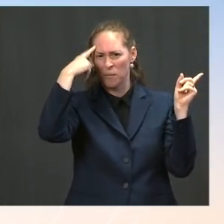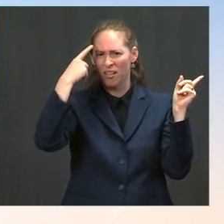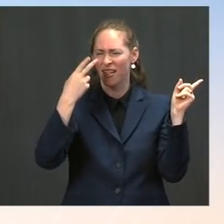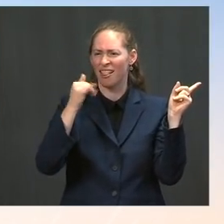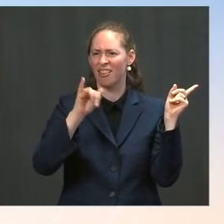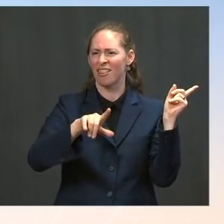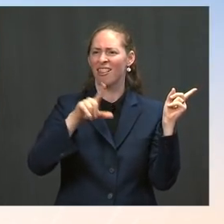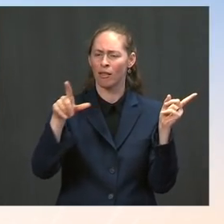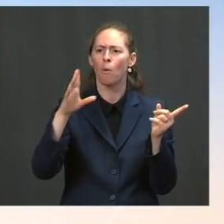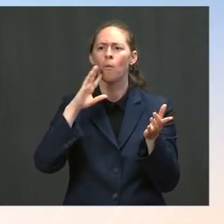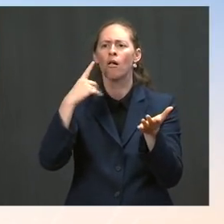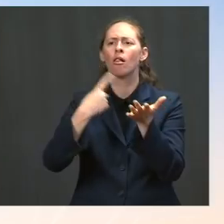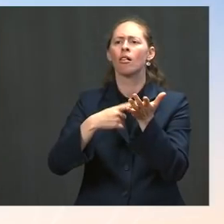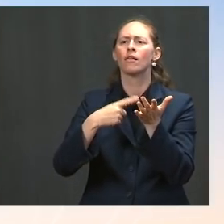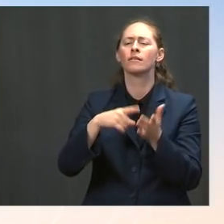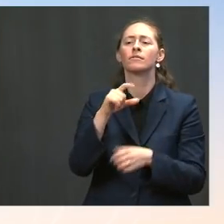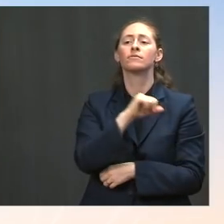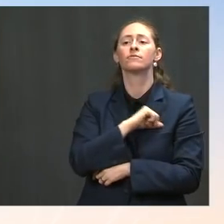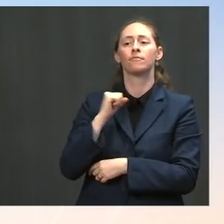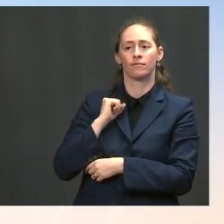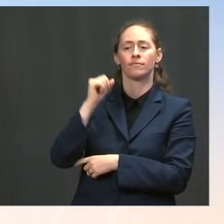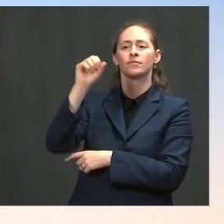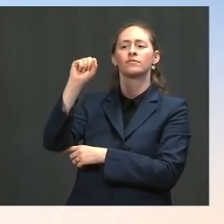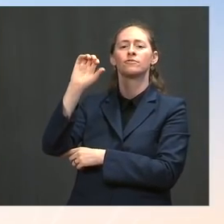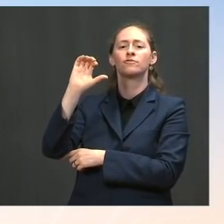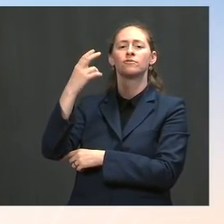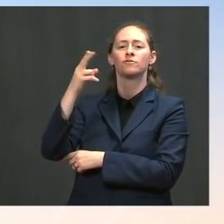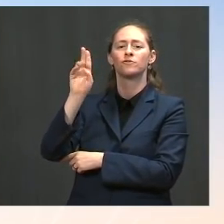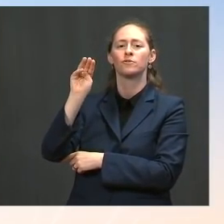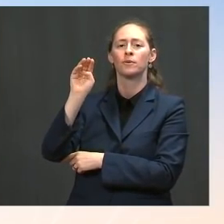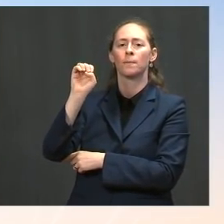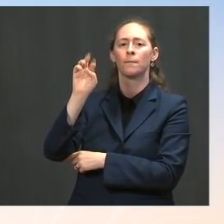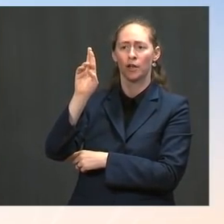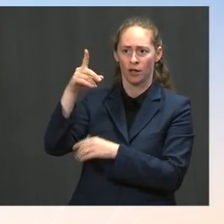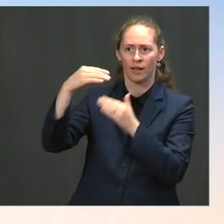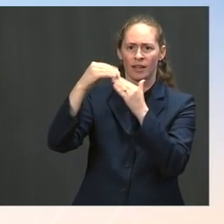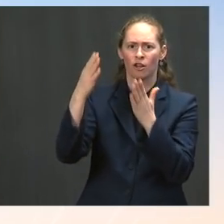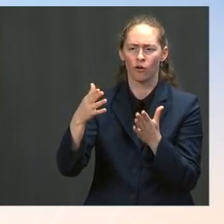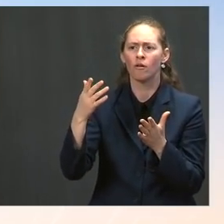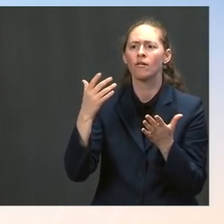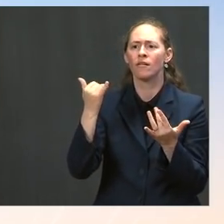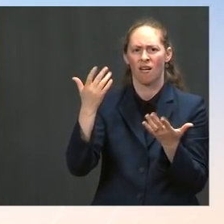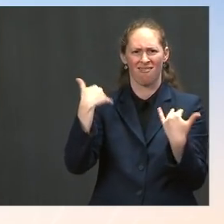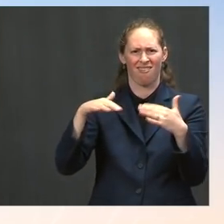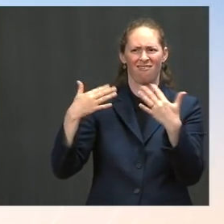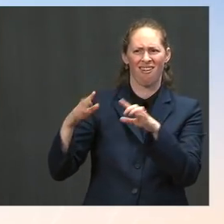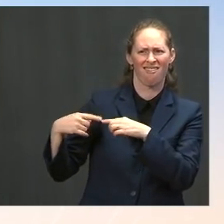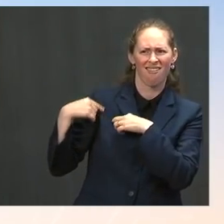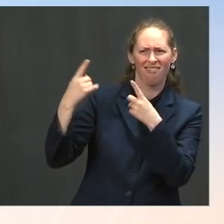on the Bipartisan Infrastructure Framework and very much appreciate the hard work until late in the night, including last night,